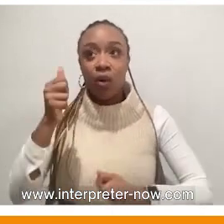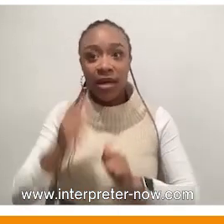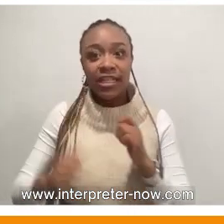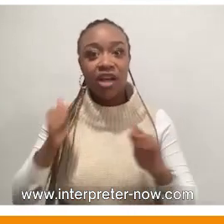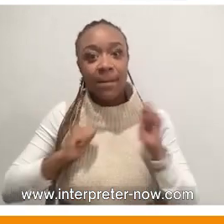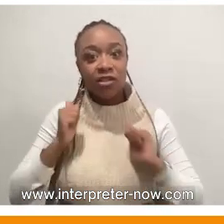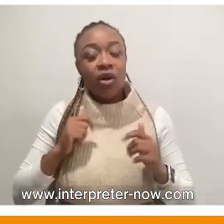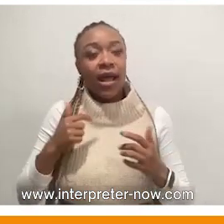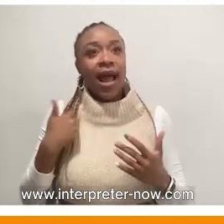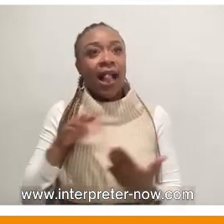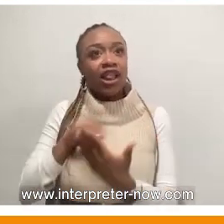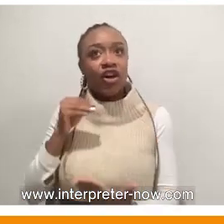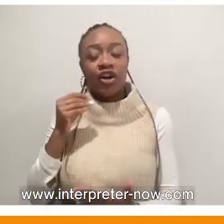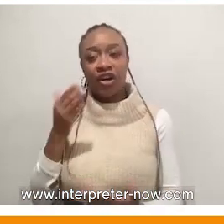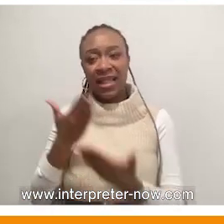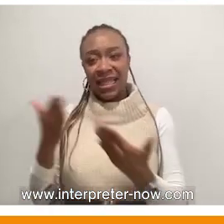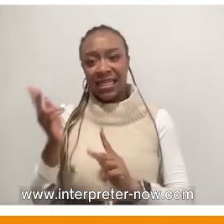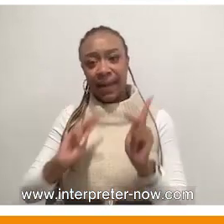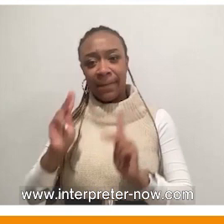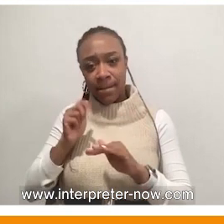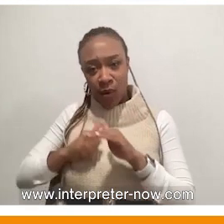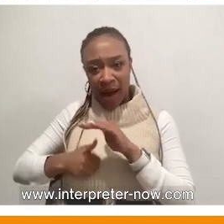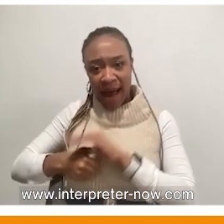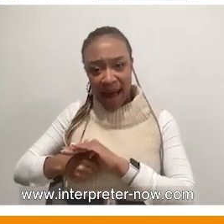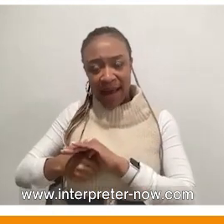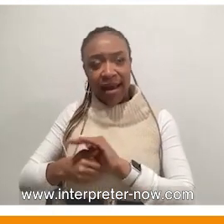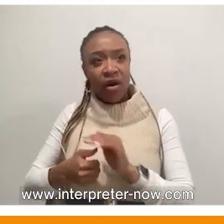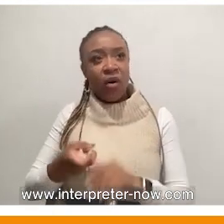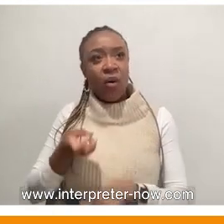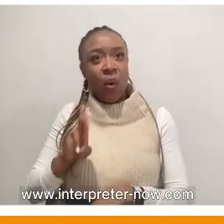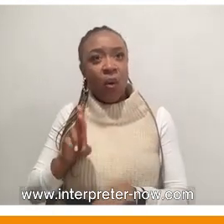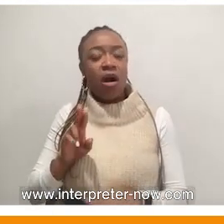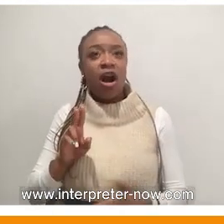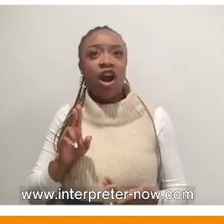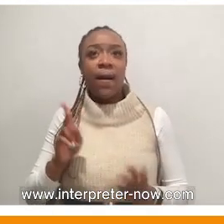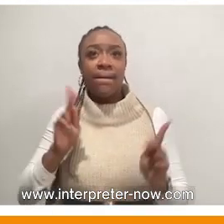So it's a learning experience for me in every episode even finding out, either the things